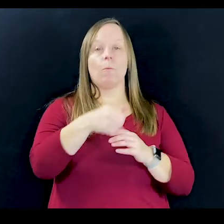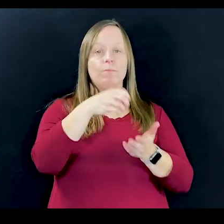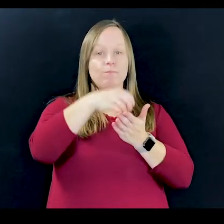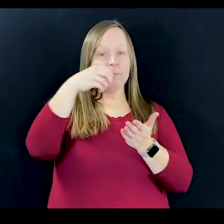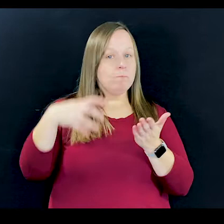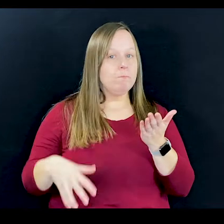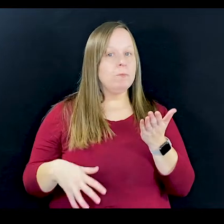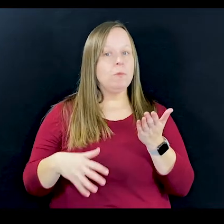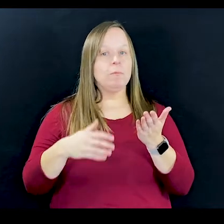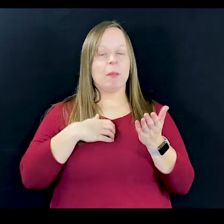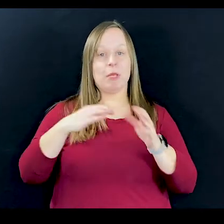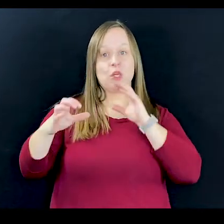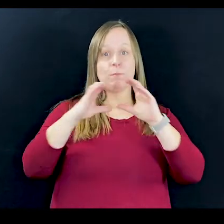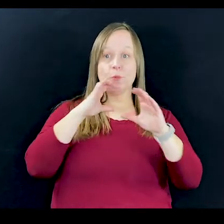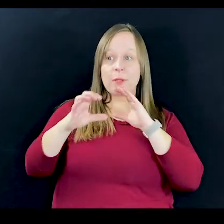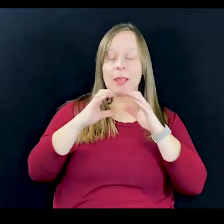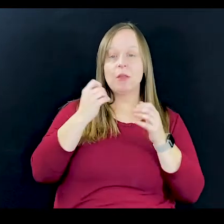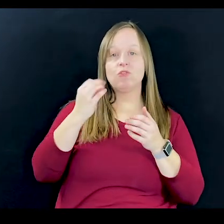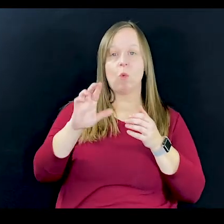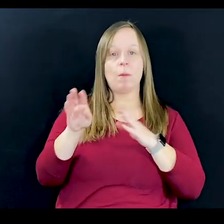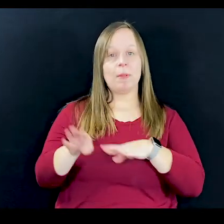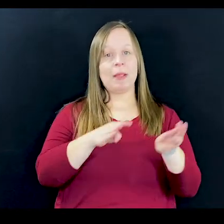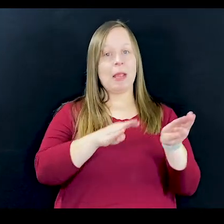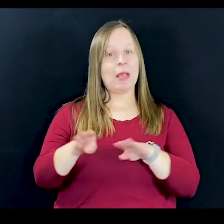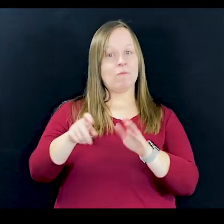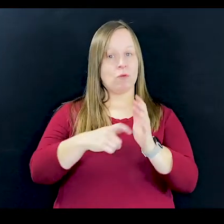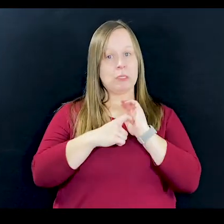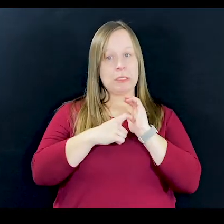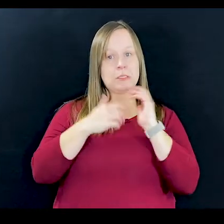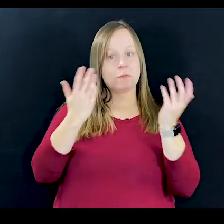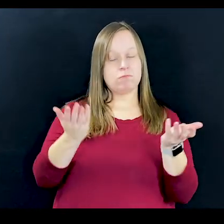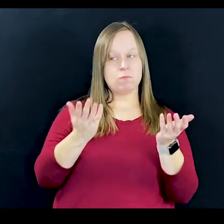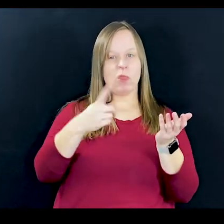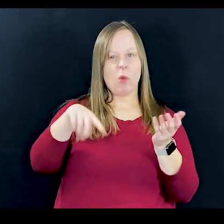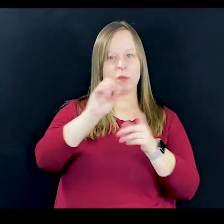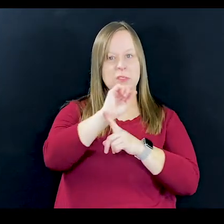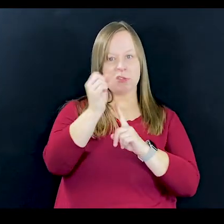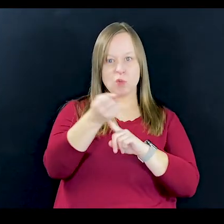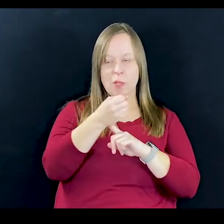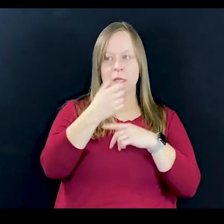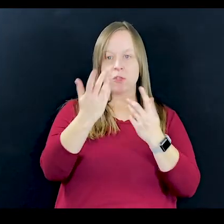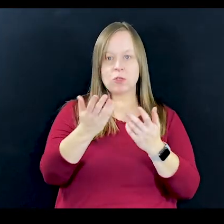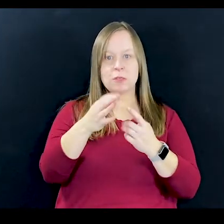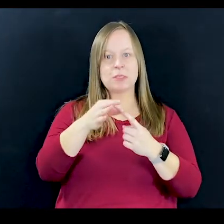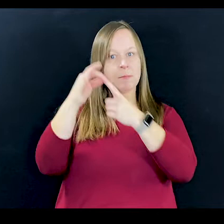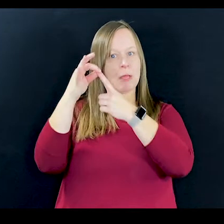students may have communication or behavioral needs. In those situations the